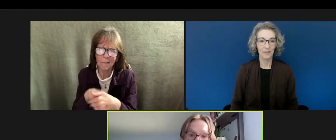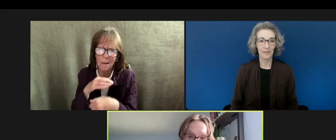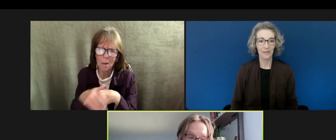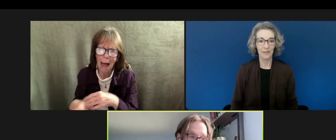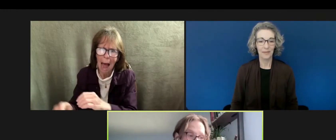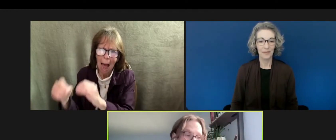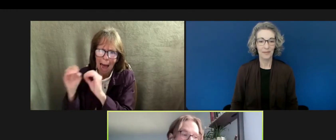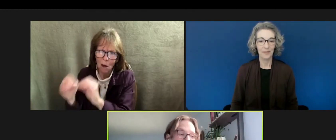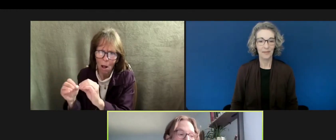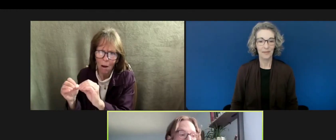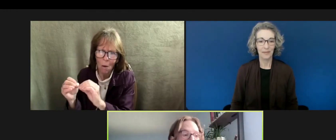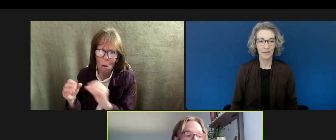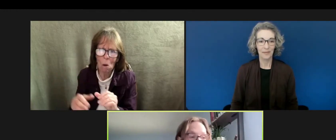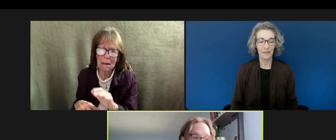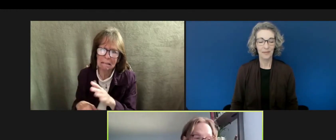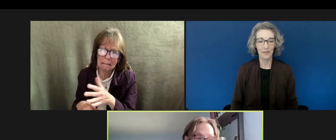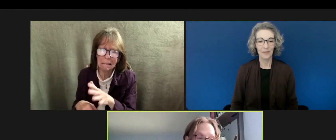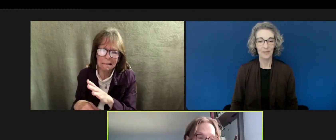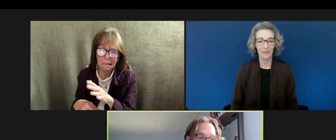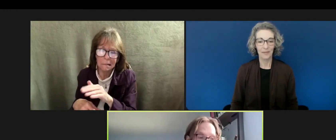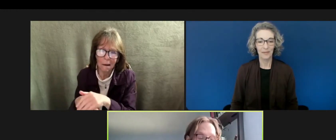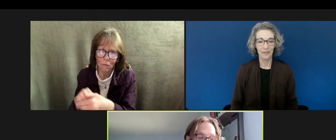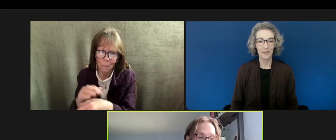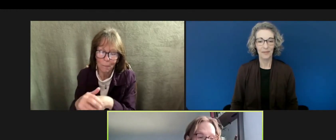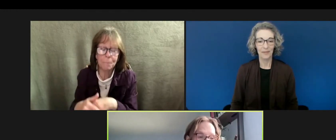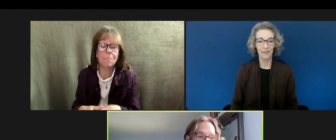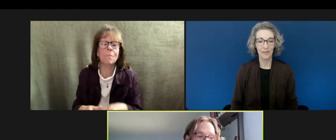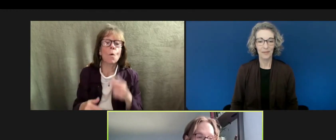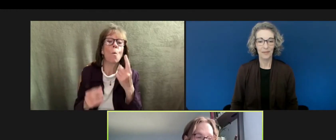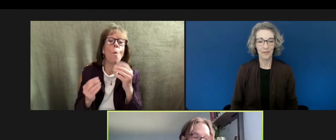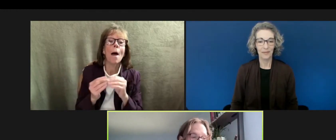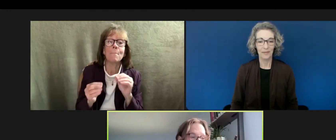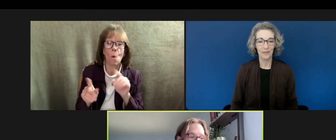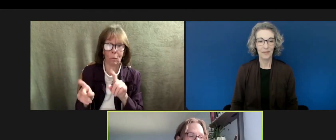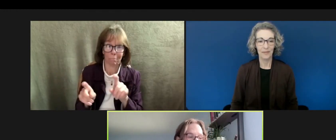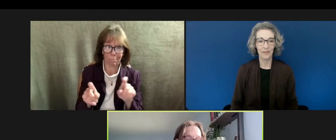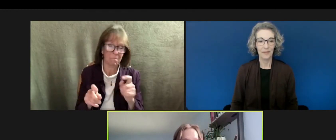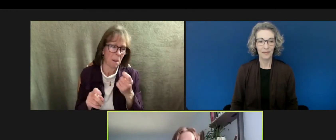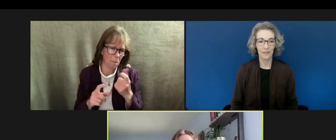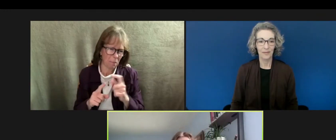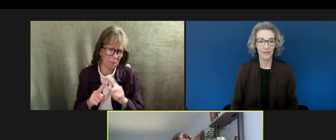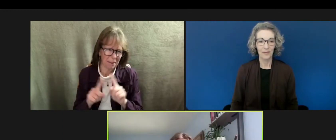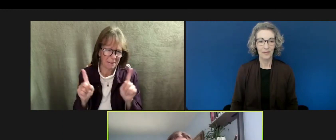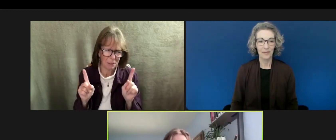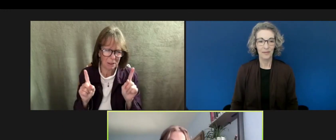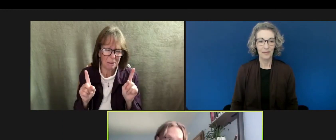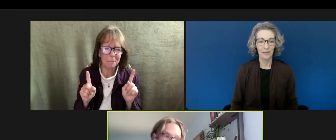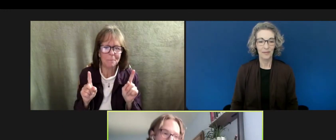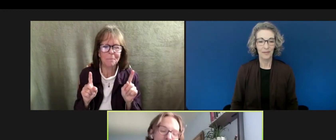Okay, and let's try one more, this one's a little different, it's a word cloud.